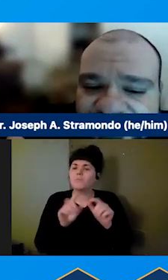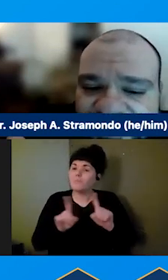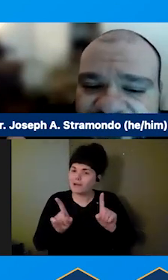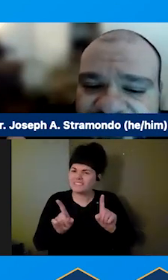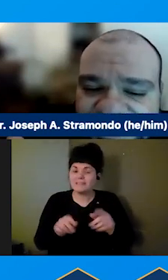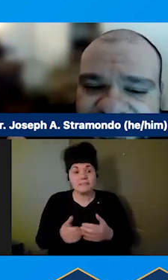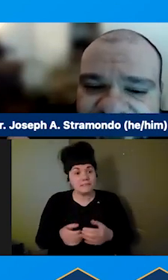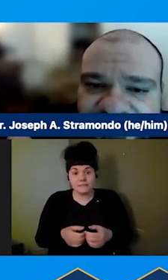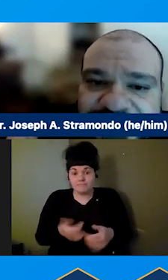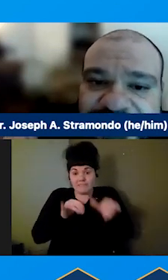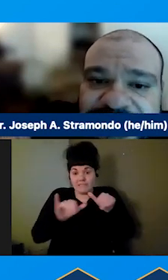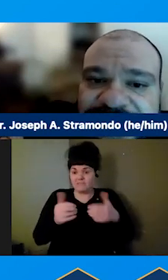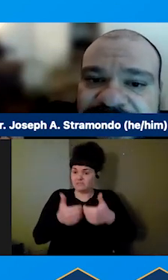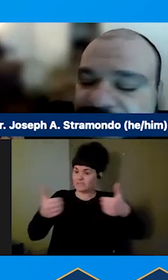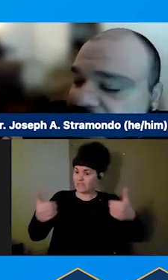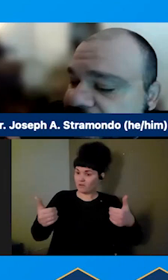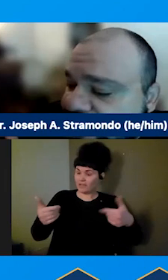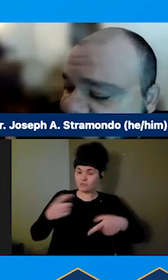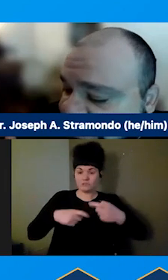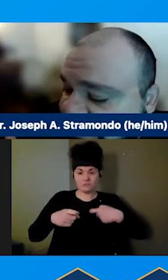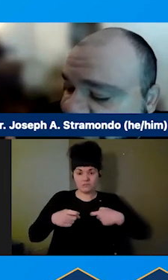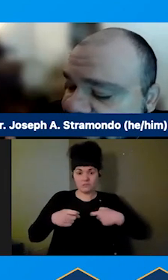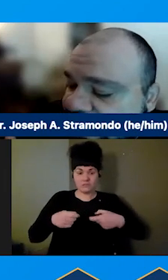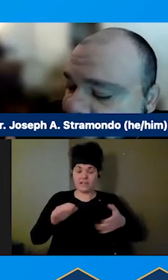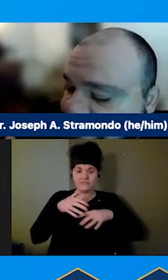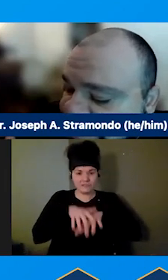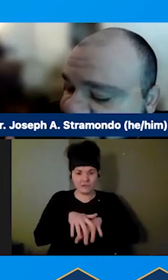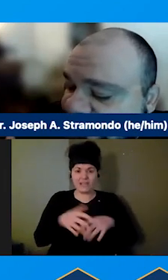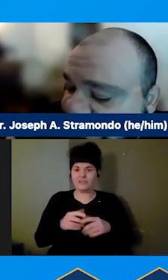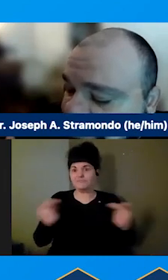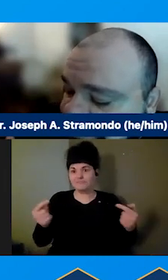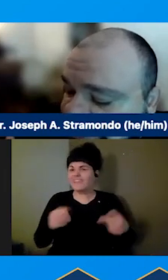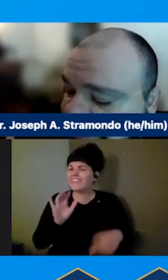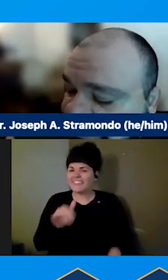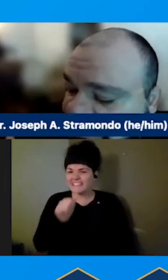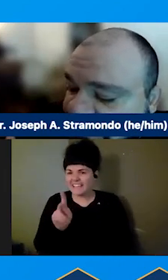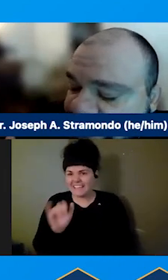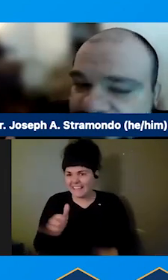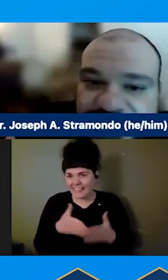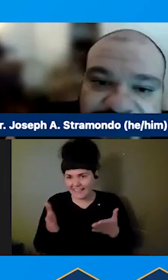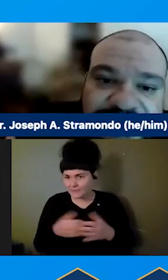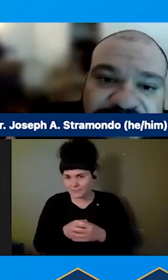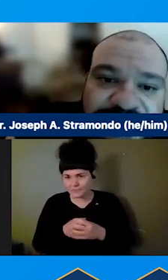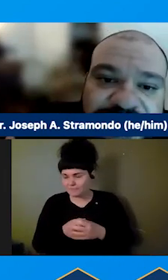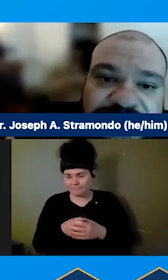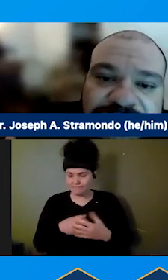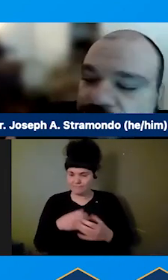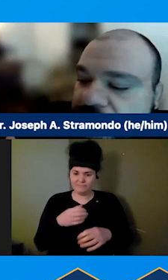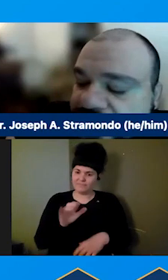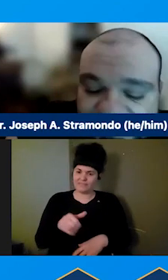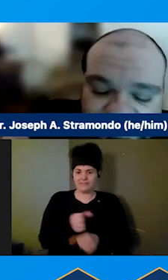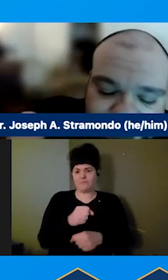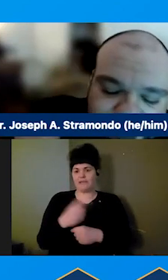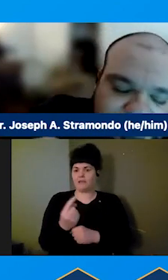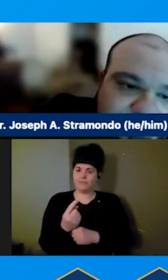even segregation --